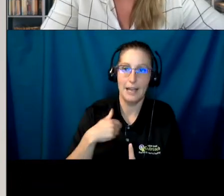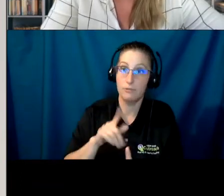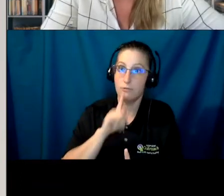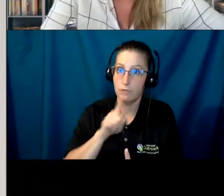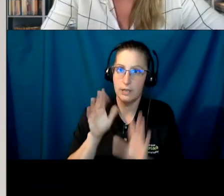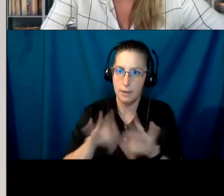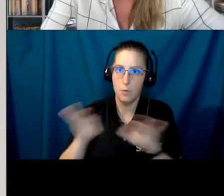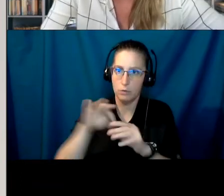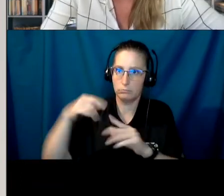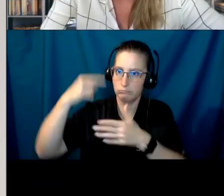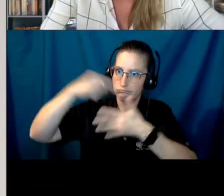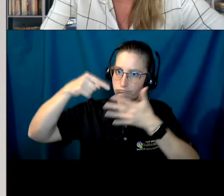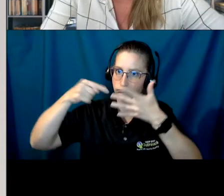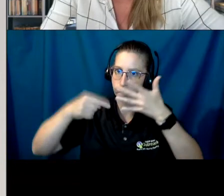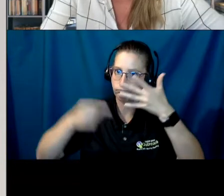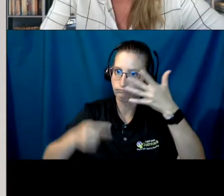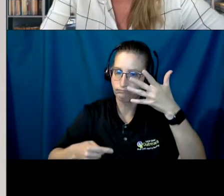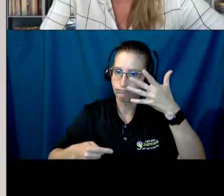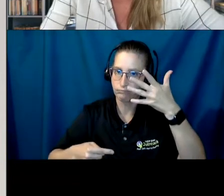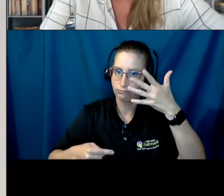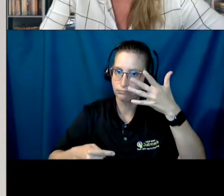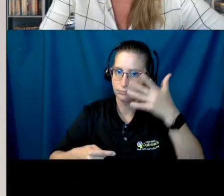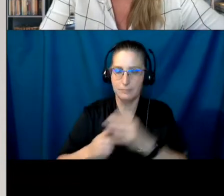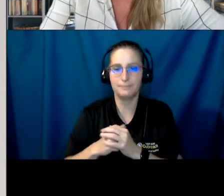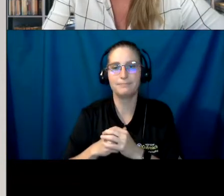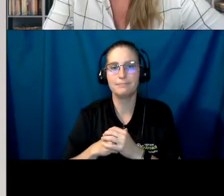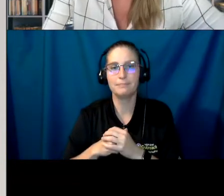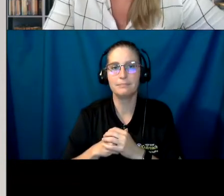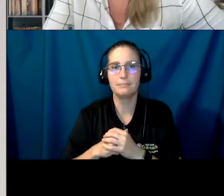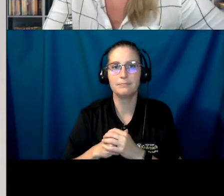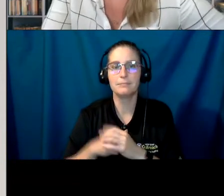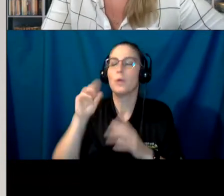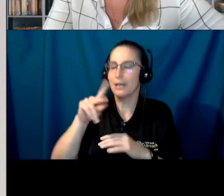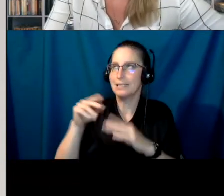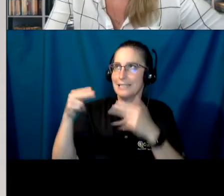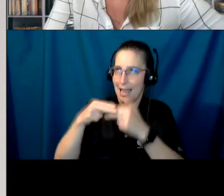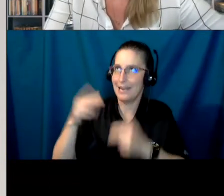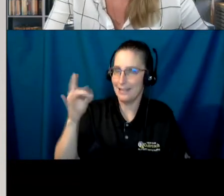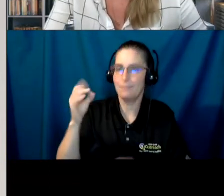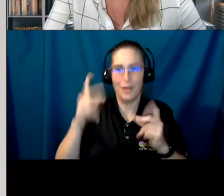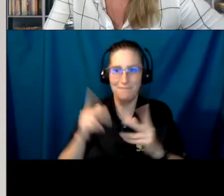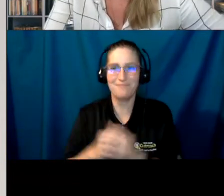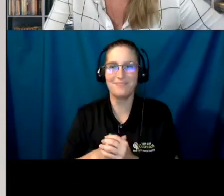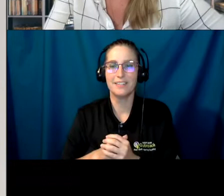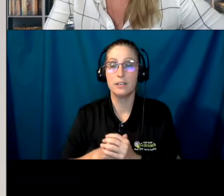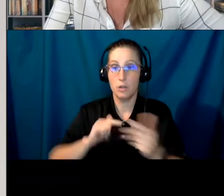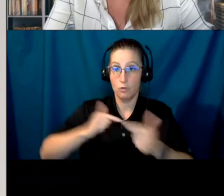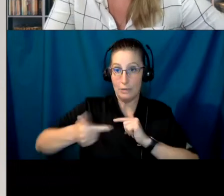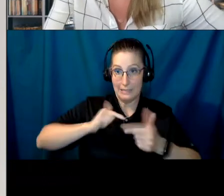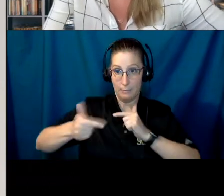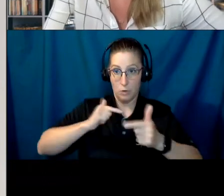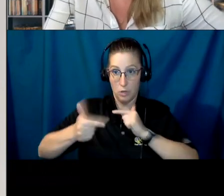to talk about. Now I'm not even sure what slide this is 18 Okay. So reciprocal interactions.